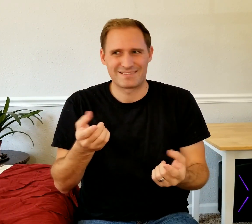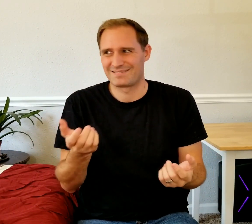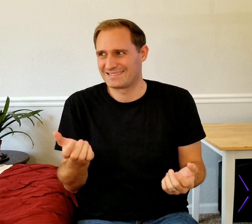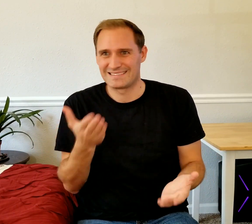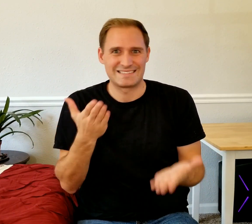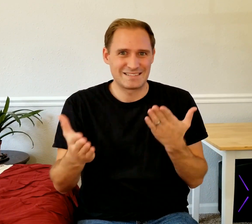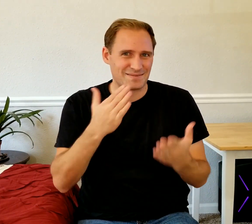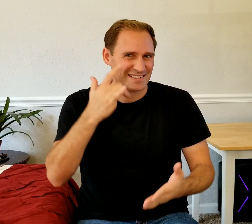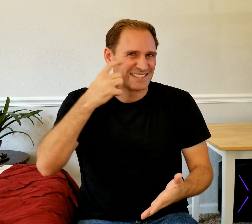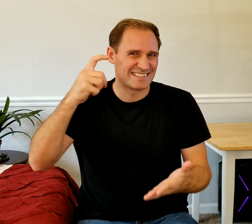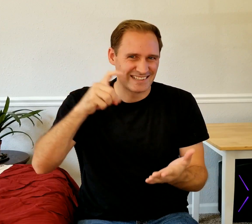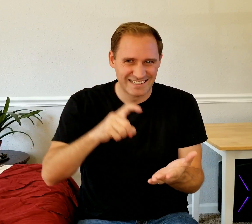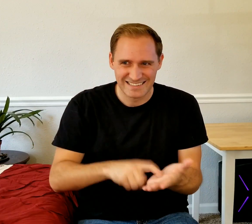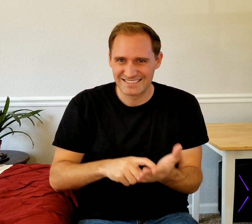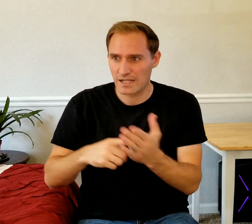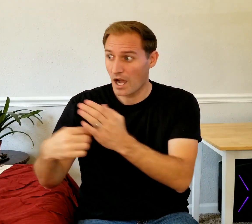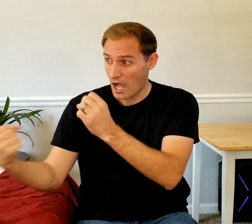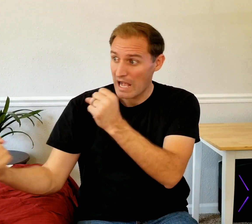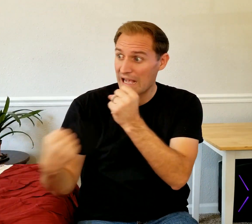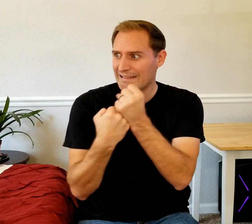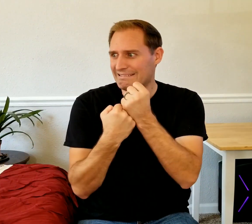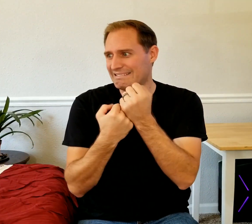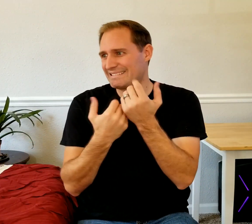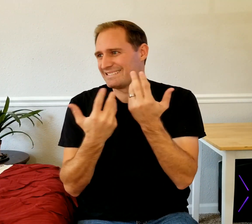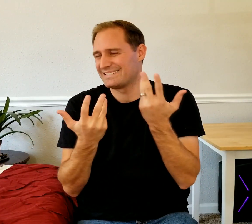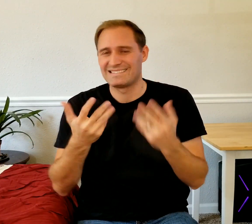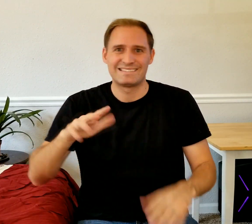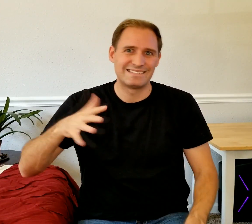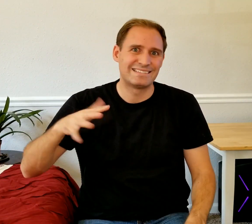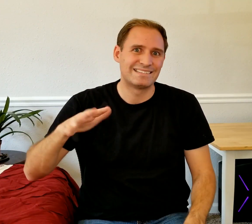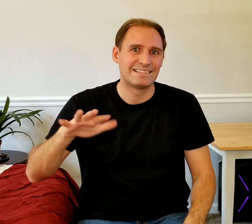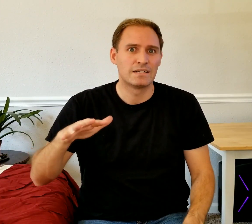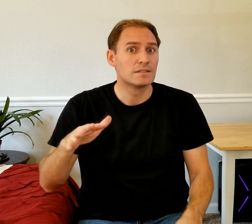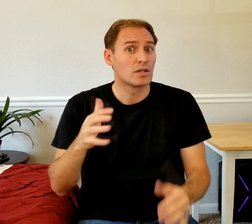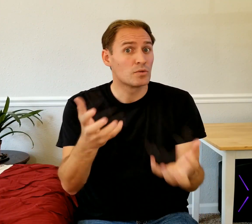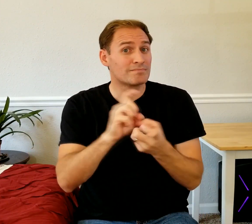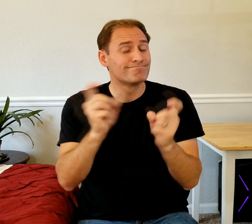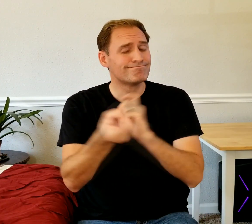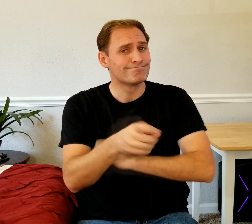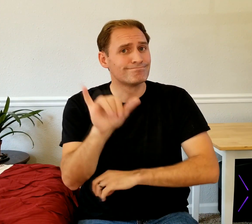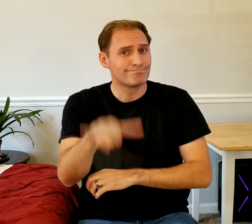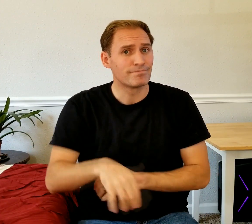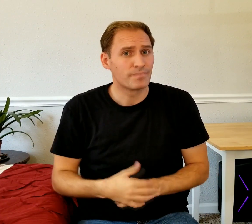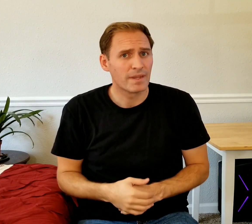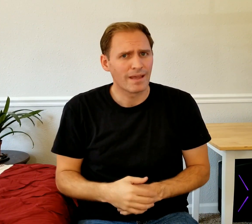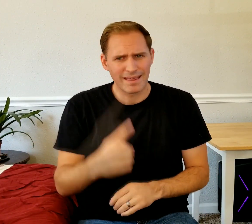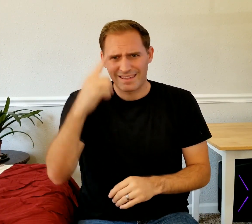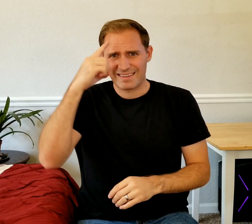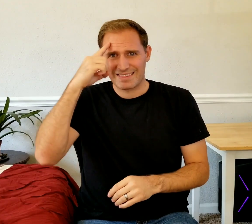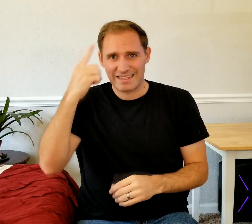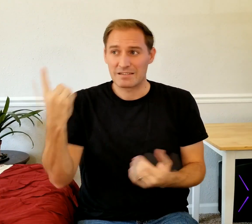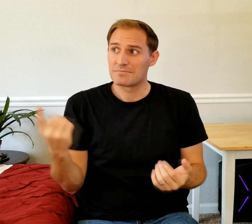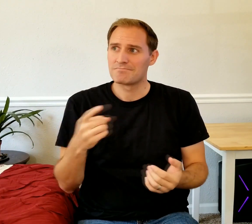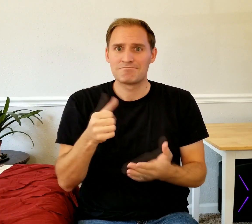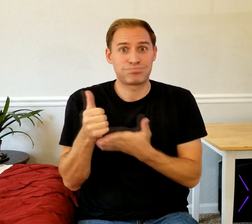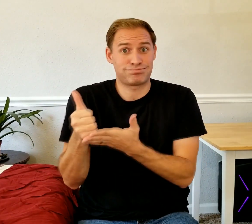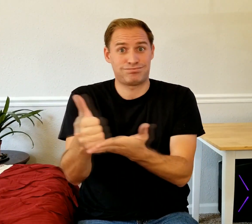you may have come across that it might not be the most supportive environment so that's something that I wanted to change. I think that it would be really